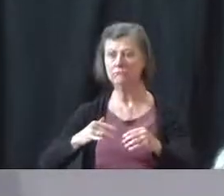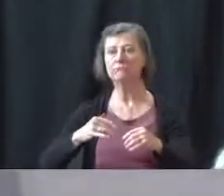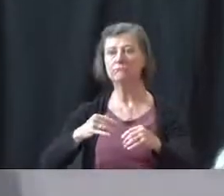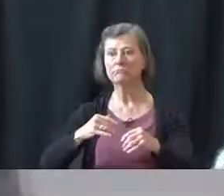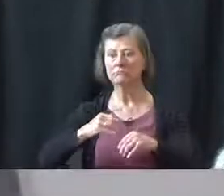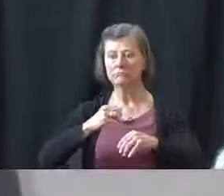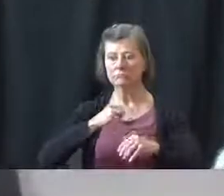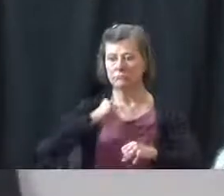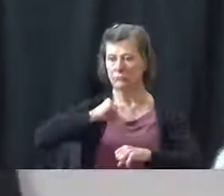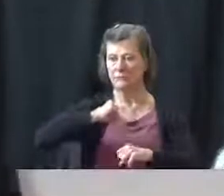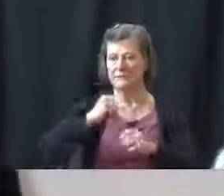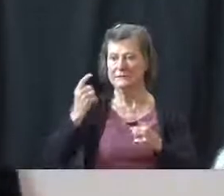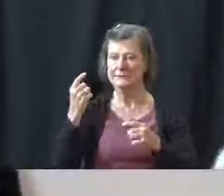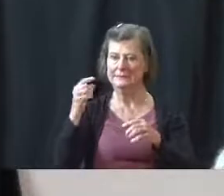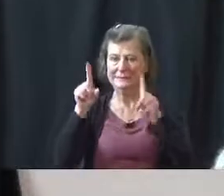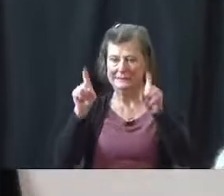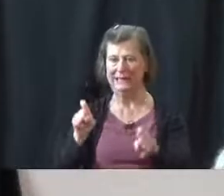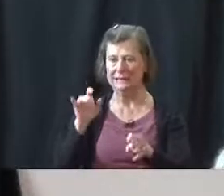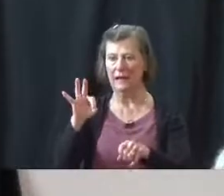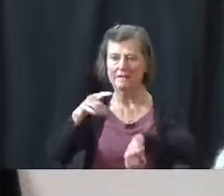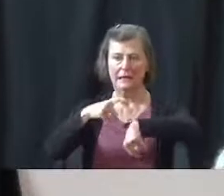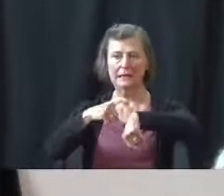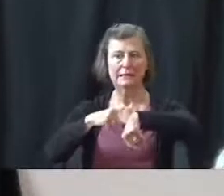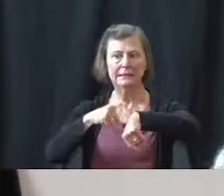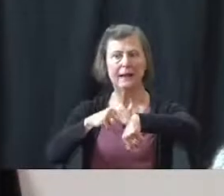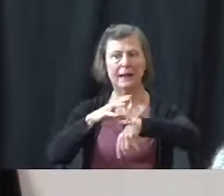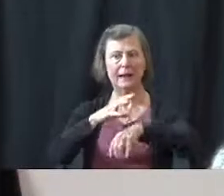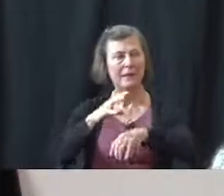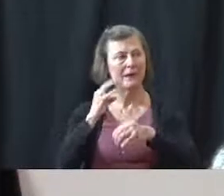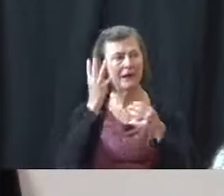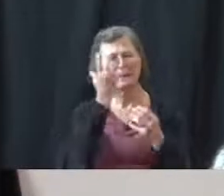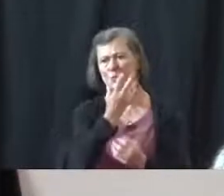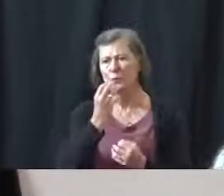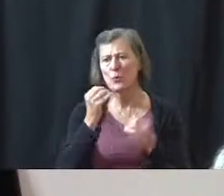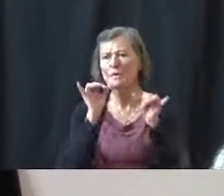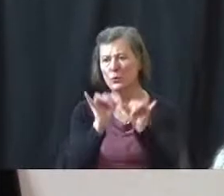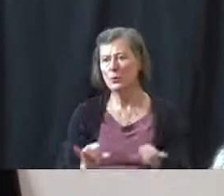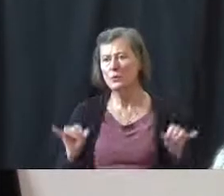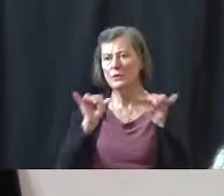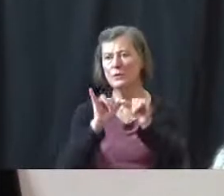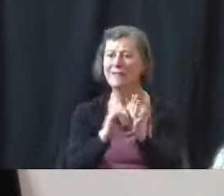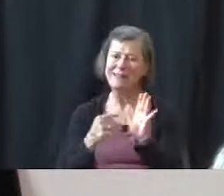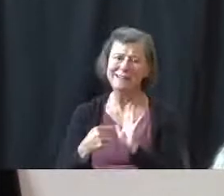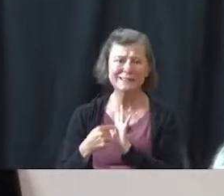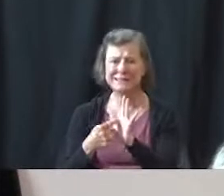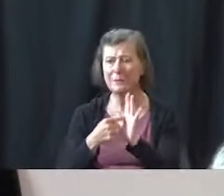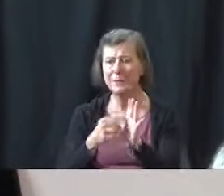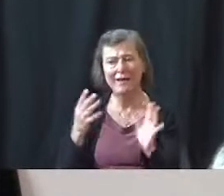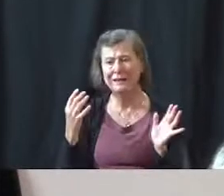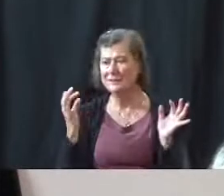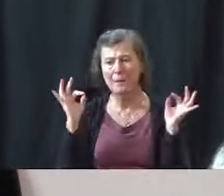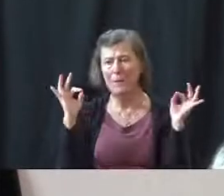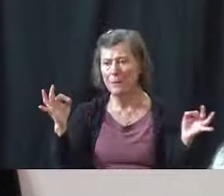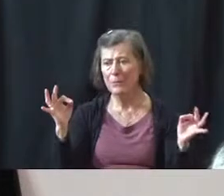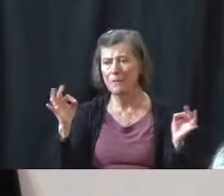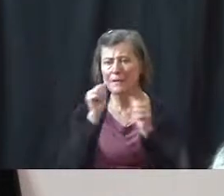And, it is our unique ritual that so brilliantly symbolizes the blessings and the benefits